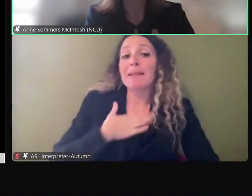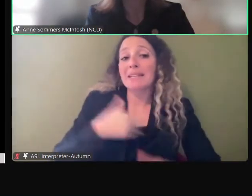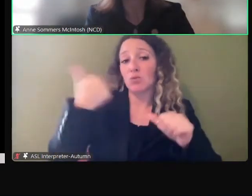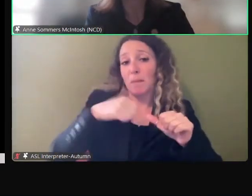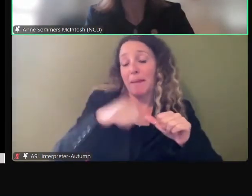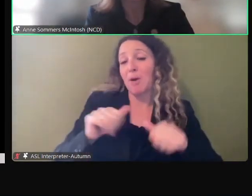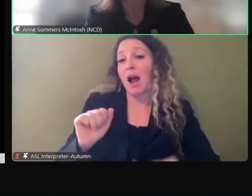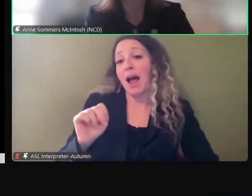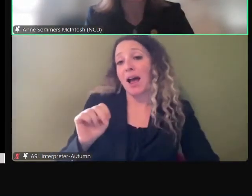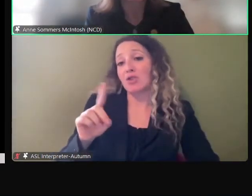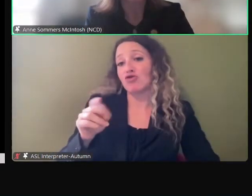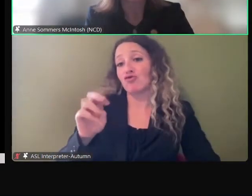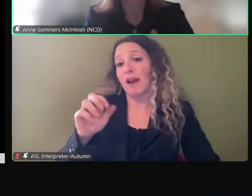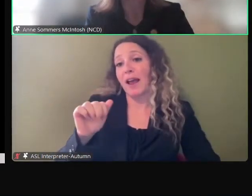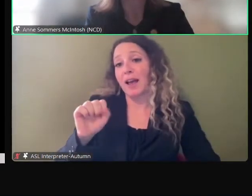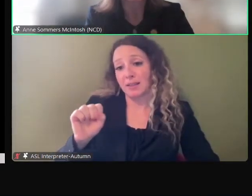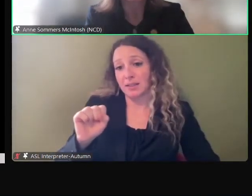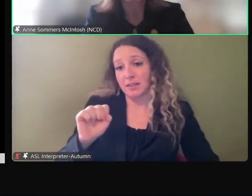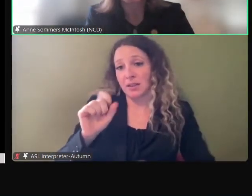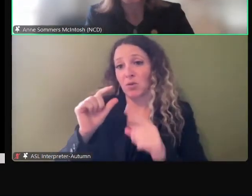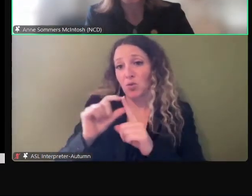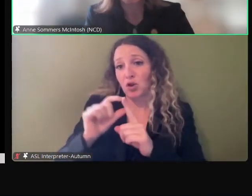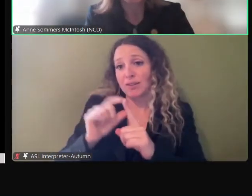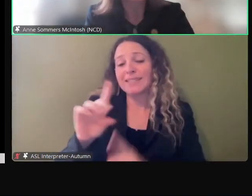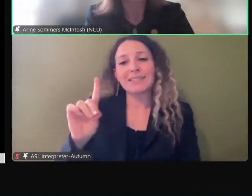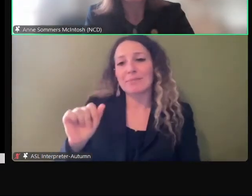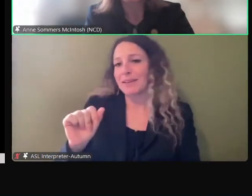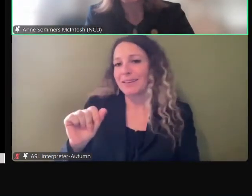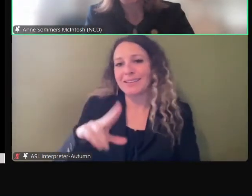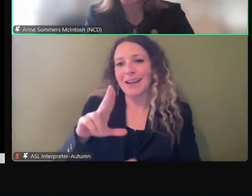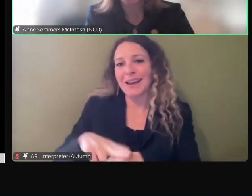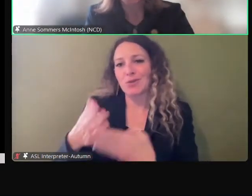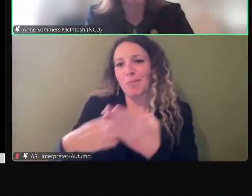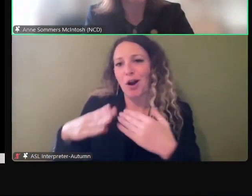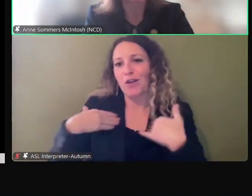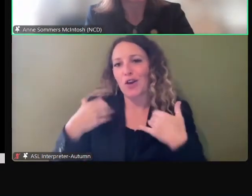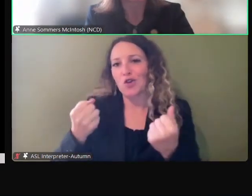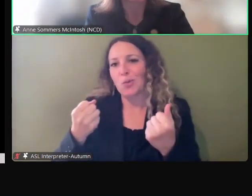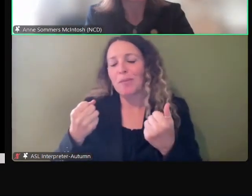disability is a natural part of the human experience, and it should in no way affect